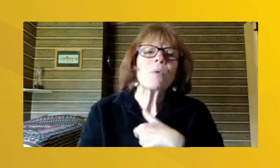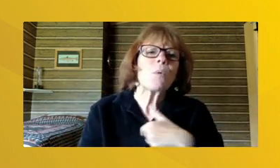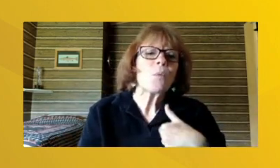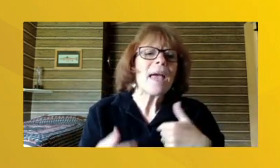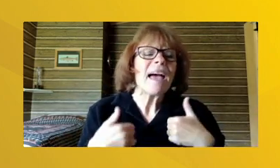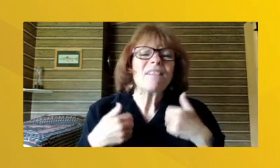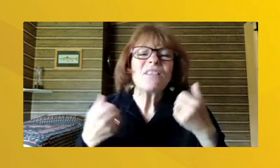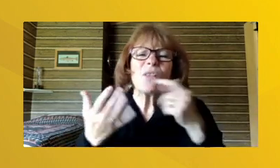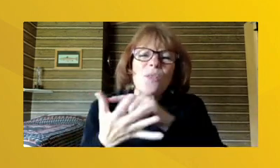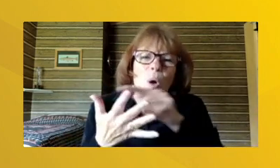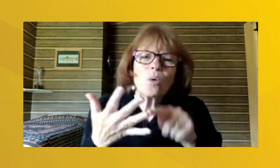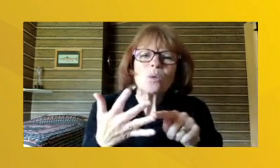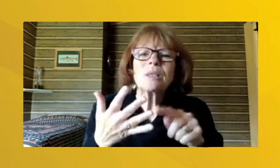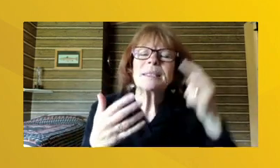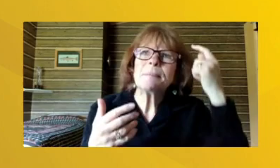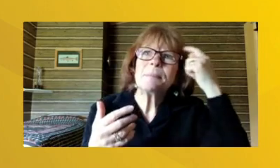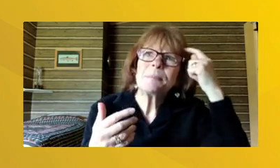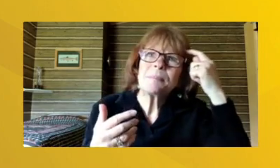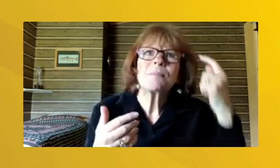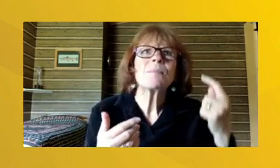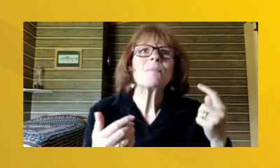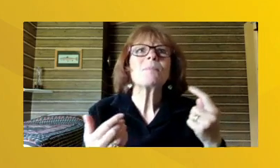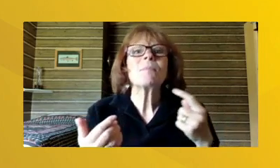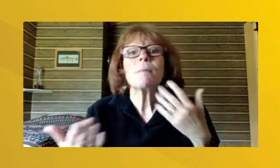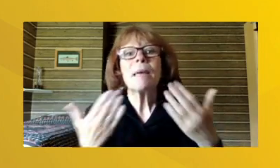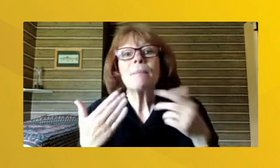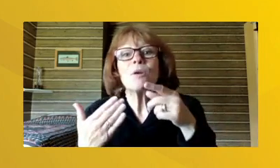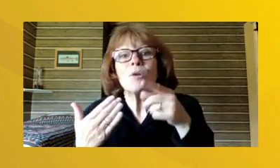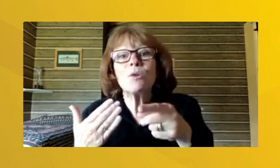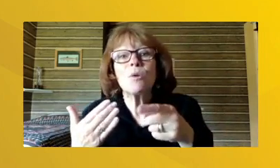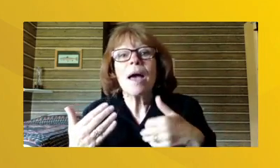that's a teacher or a loved one or a community member, and demonstrate not only how to use